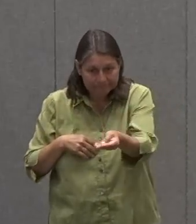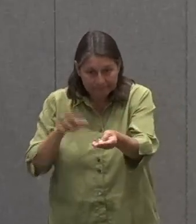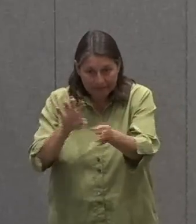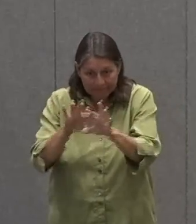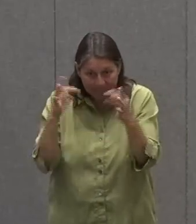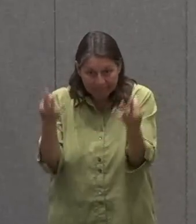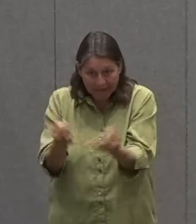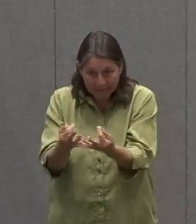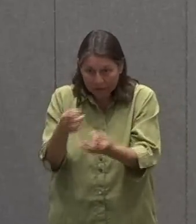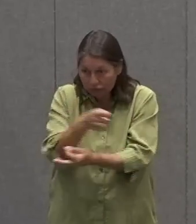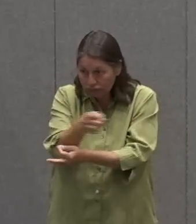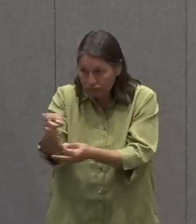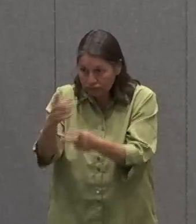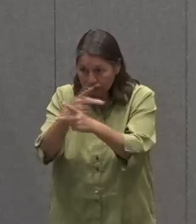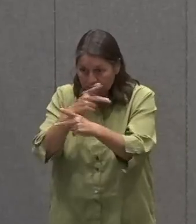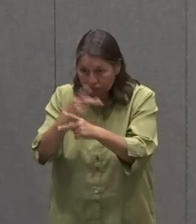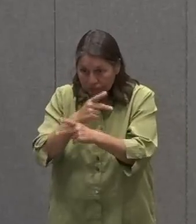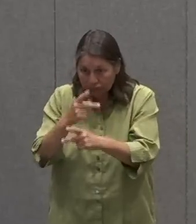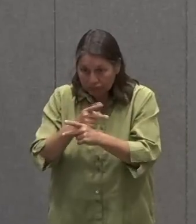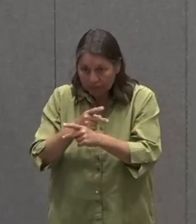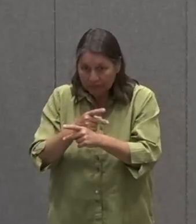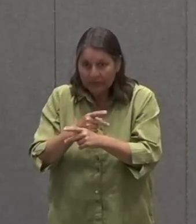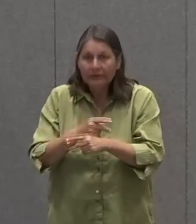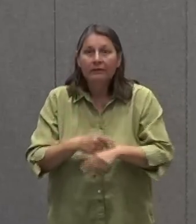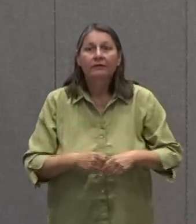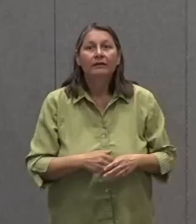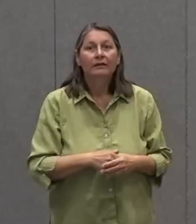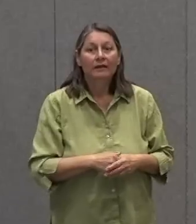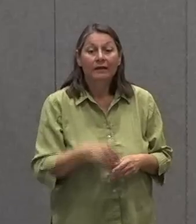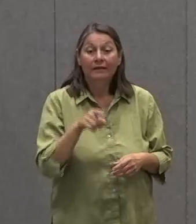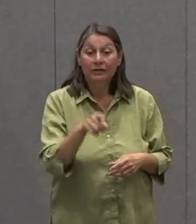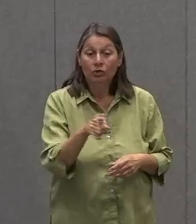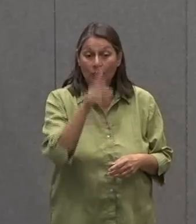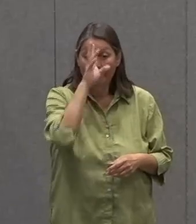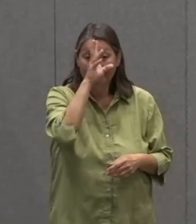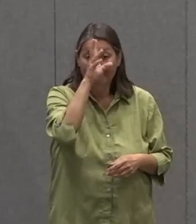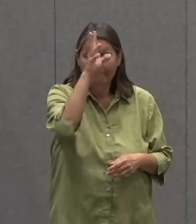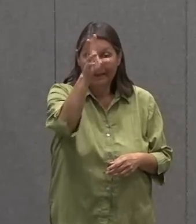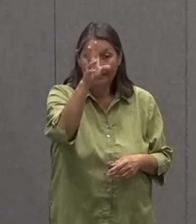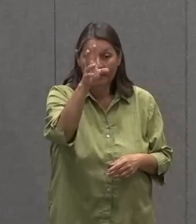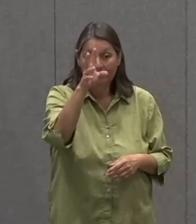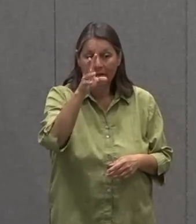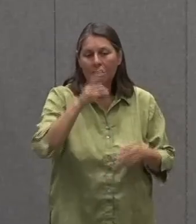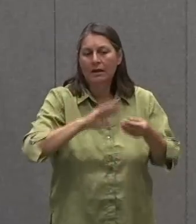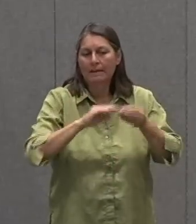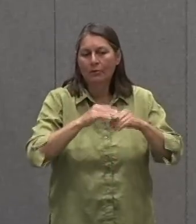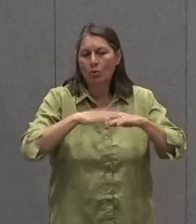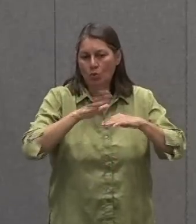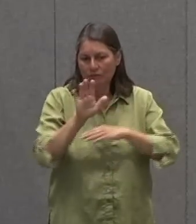make up your own one that's over 25, and have a family member try to solve it.